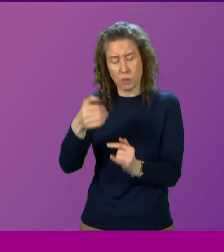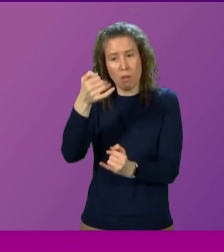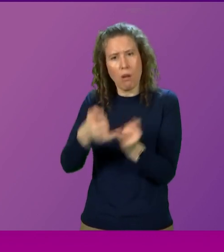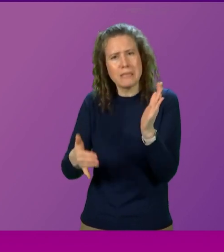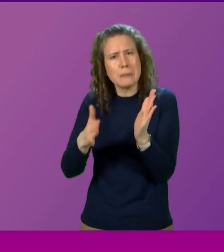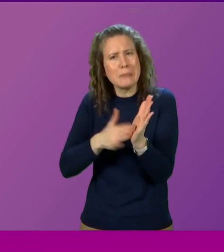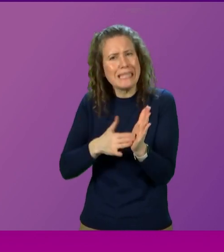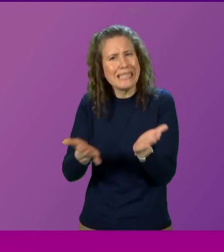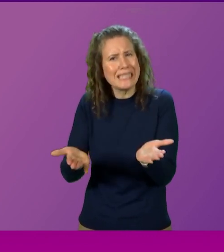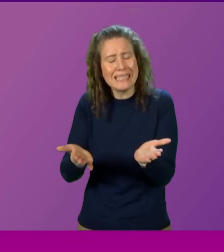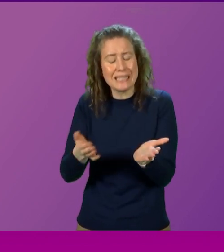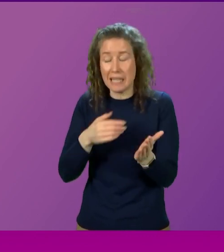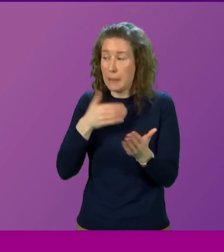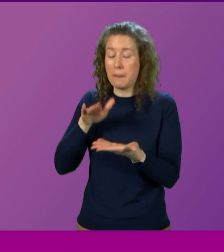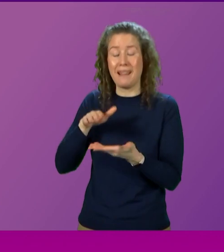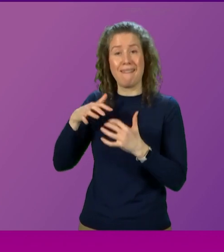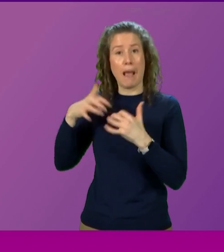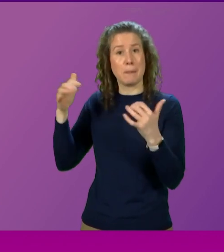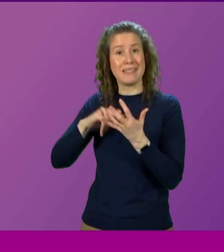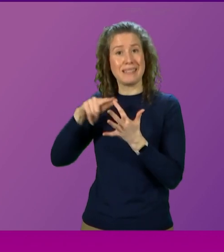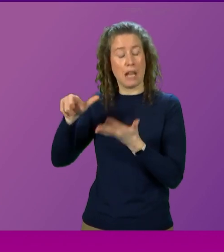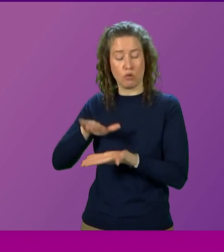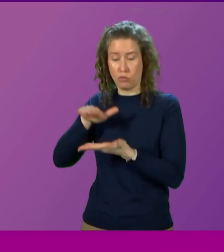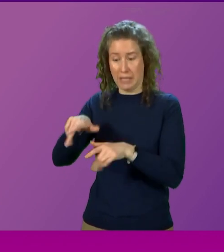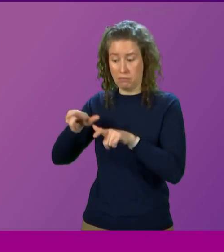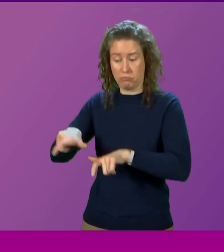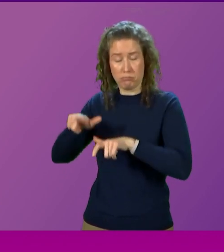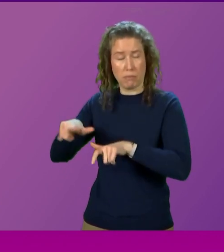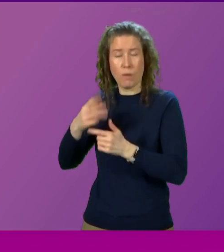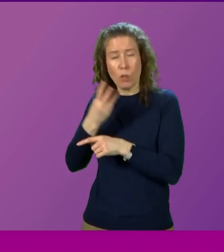It sat on the cabinet secretary’s desk for more than three weeks.